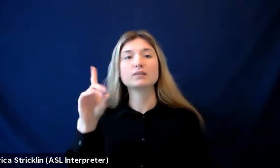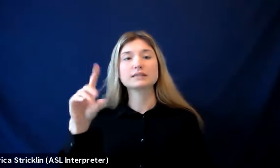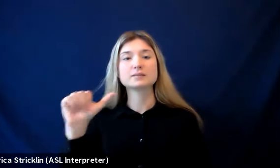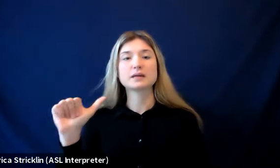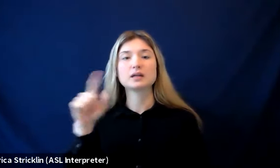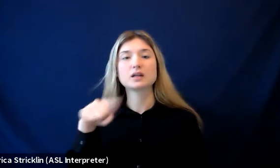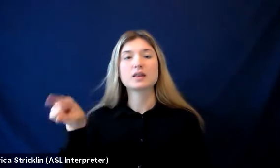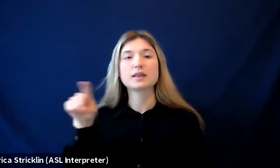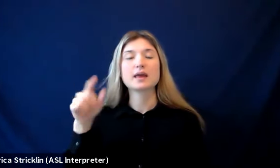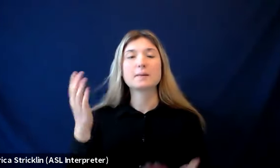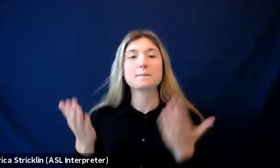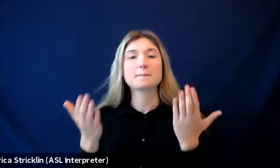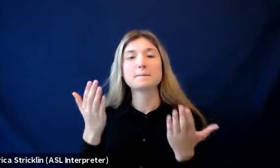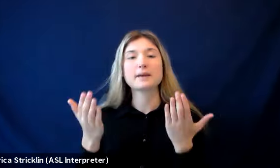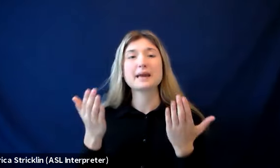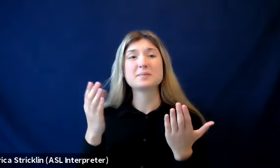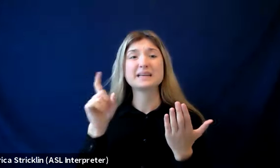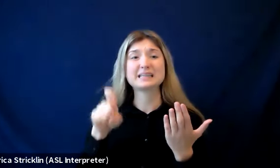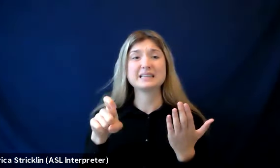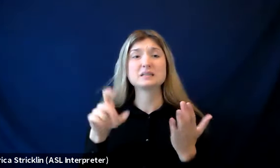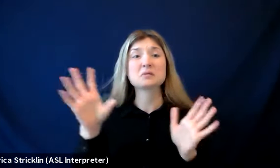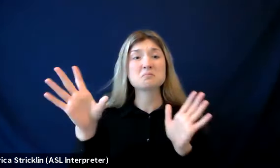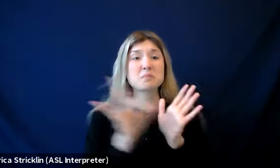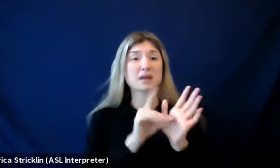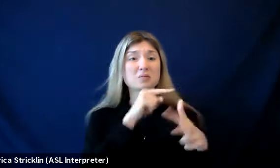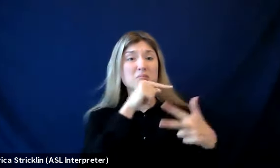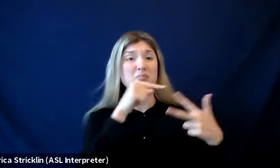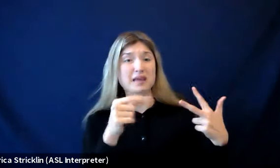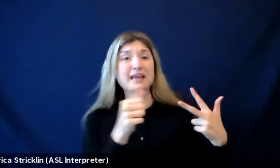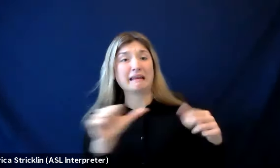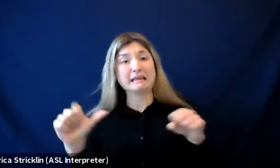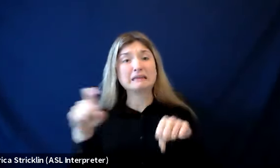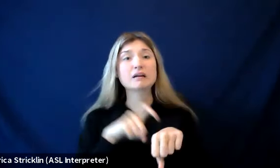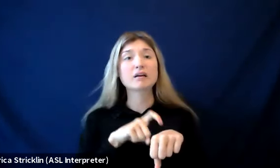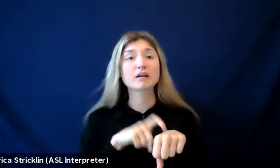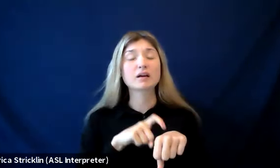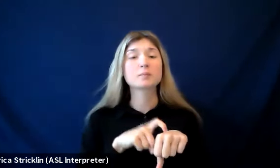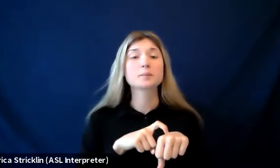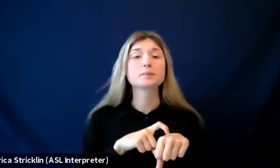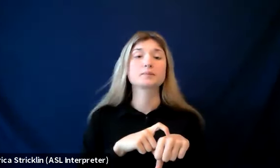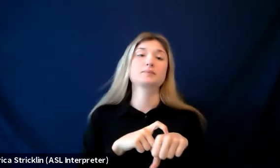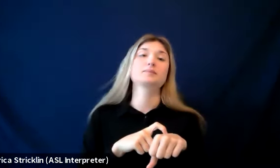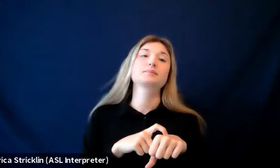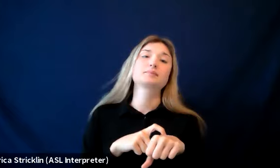They may have to make any one of those choices at any particular time.